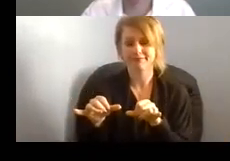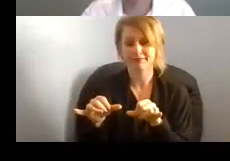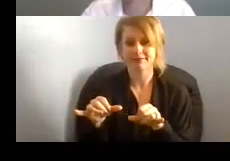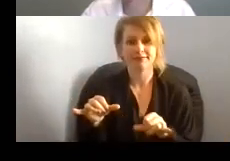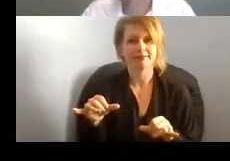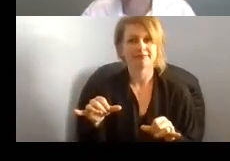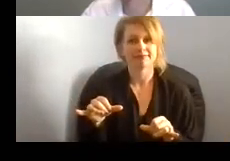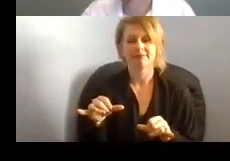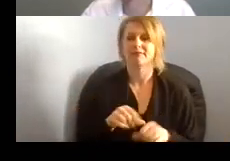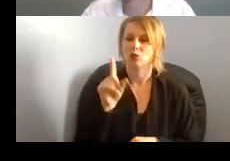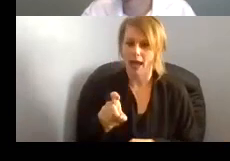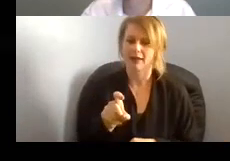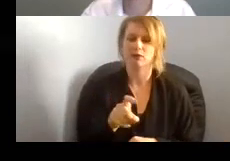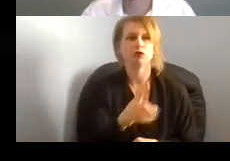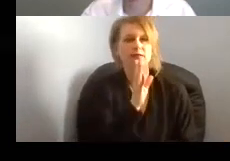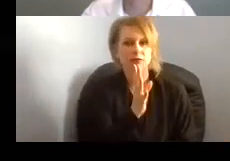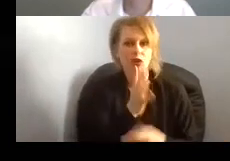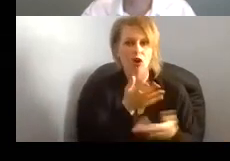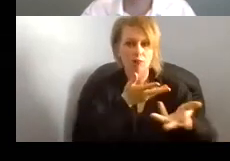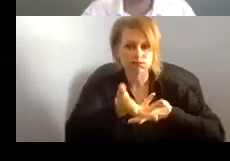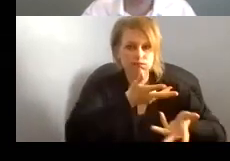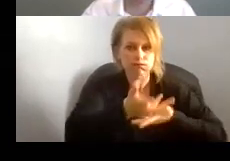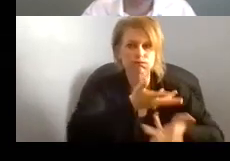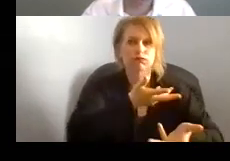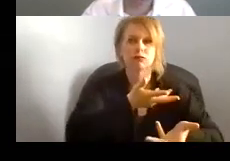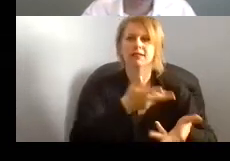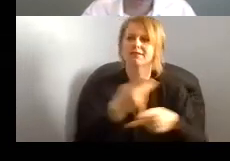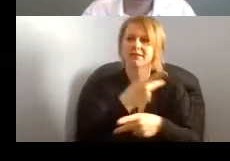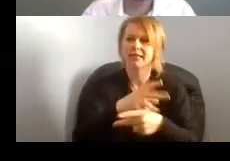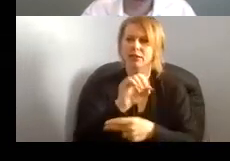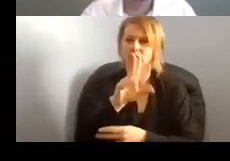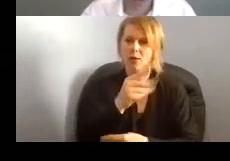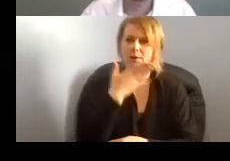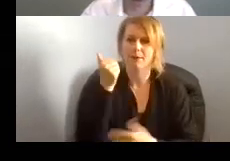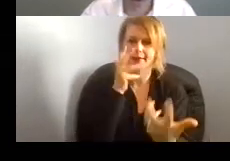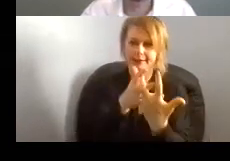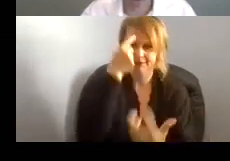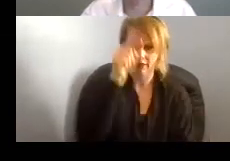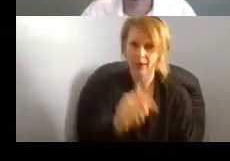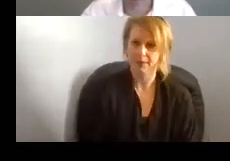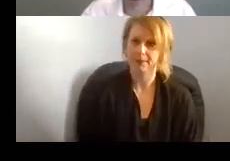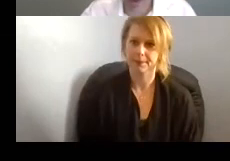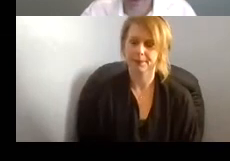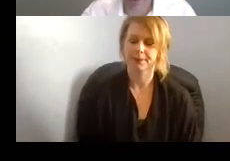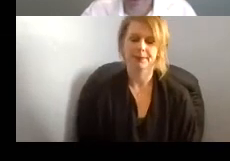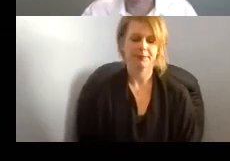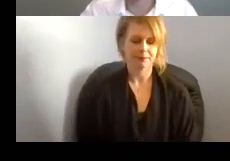need to talk to students and see what accommodations would work for them. You may want to change the focus or timing of a lesson.